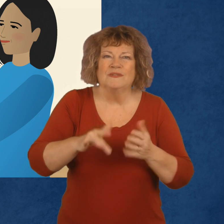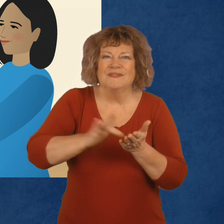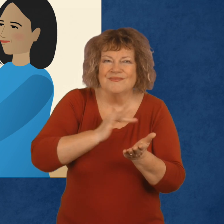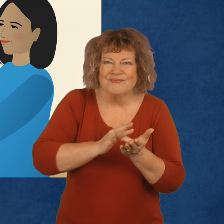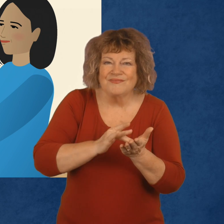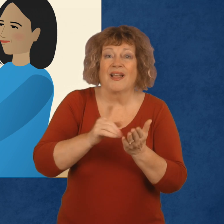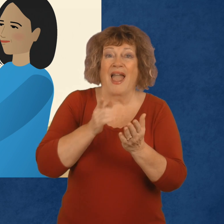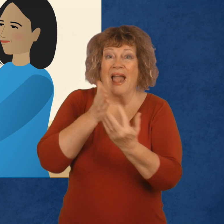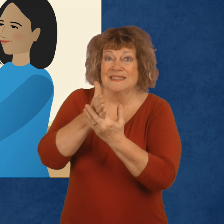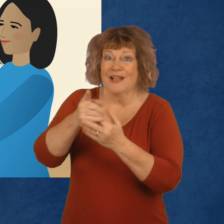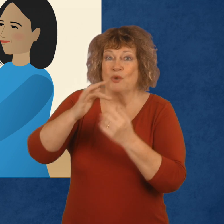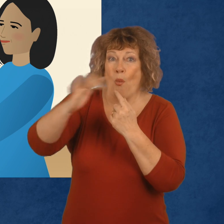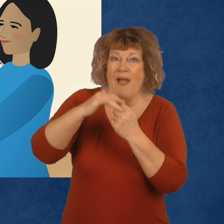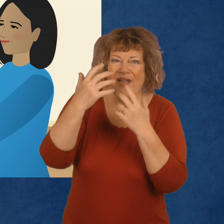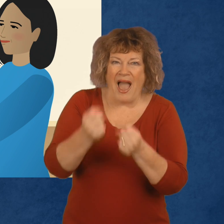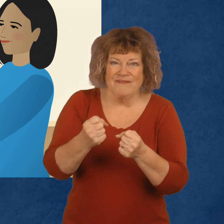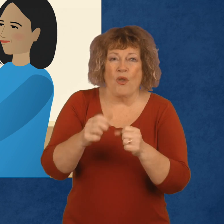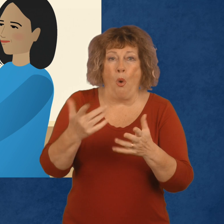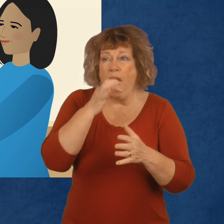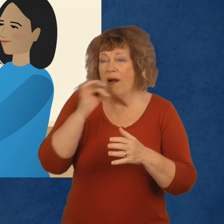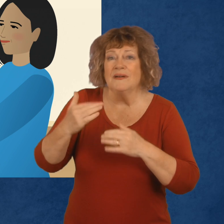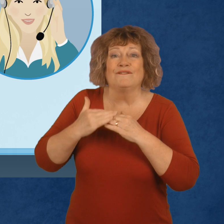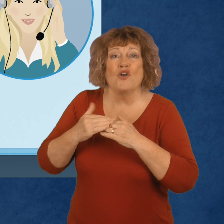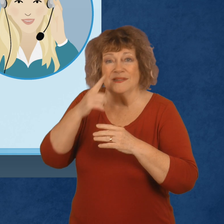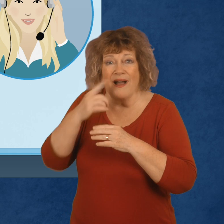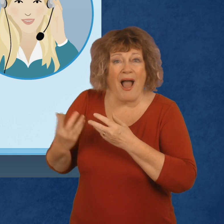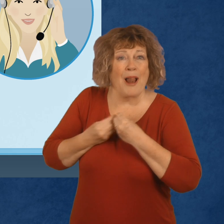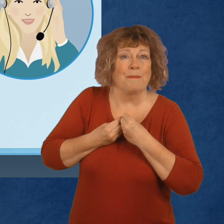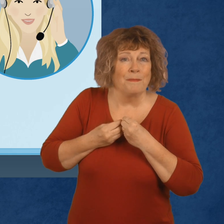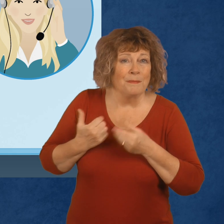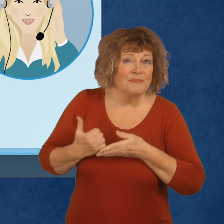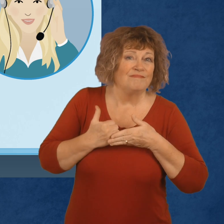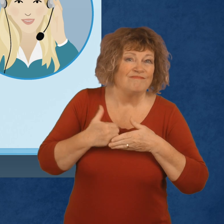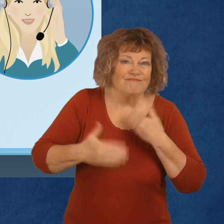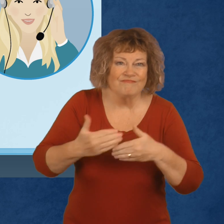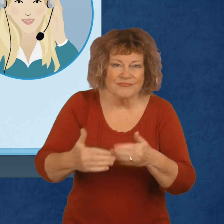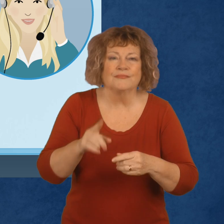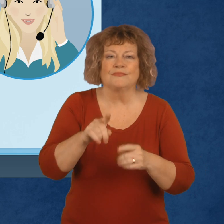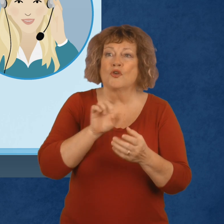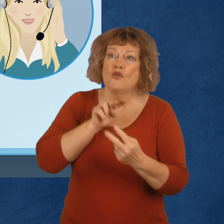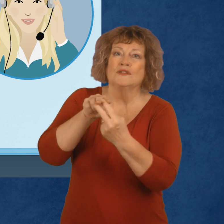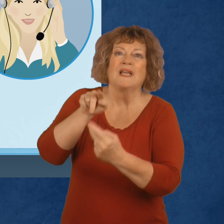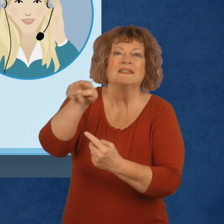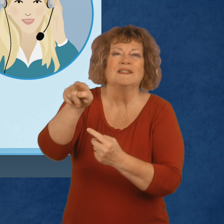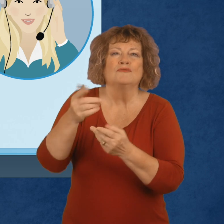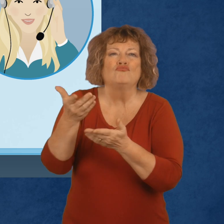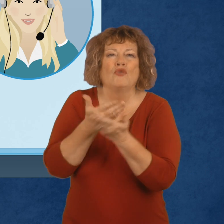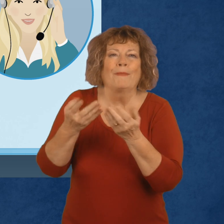find out if a friend can help you. You can also contact the tribunal staff or the advice services we list